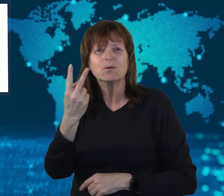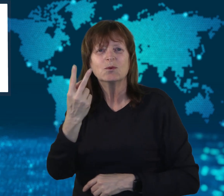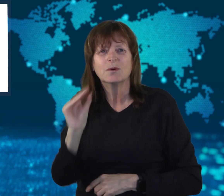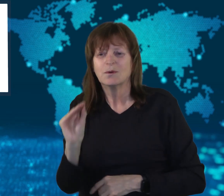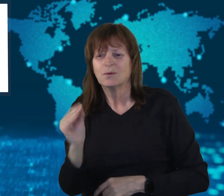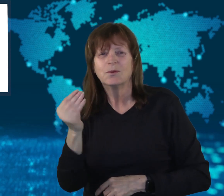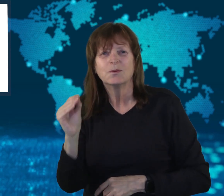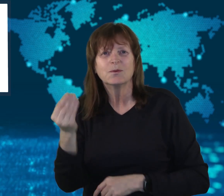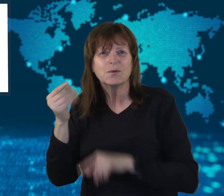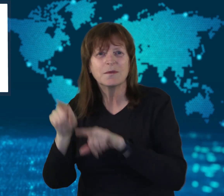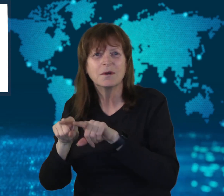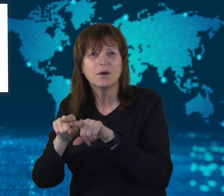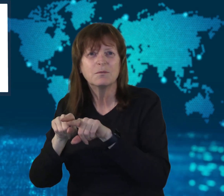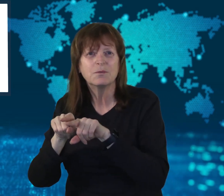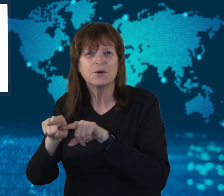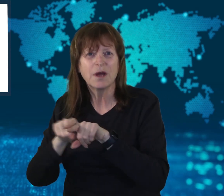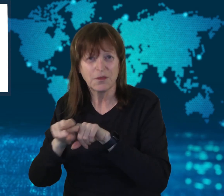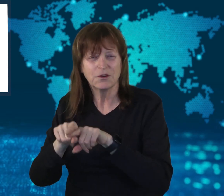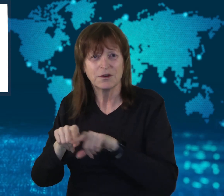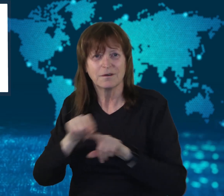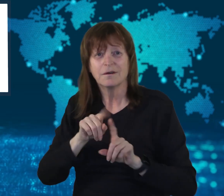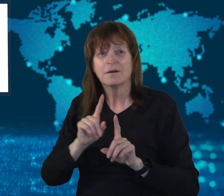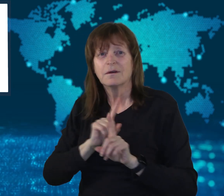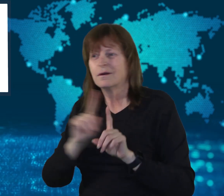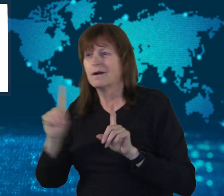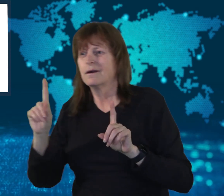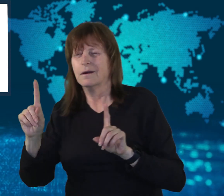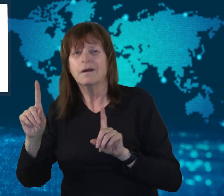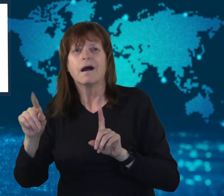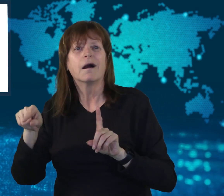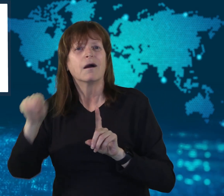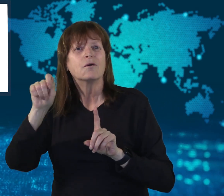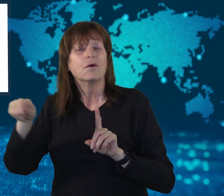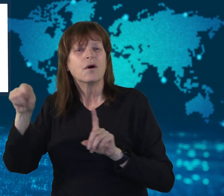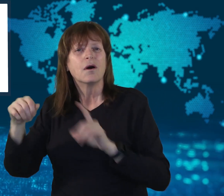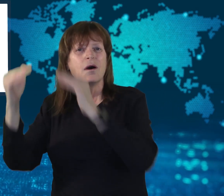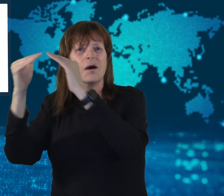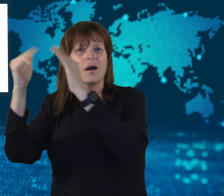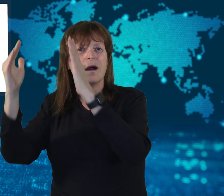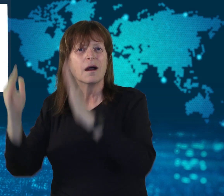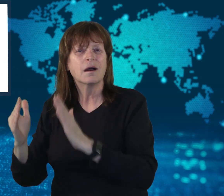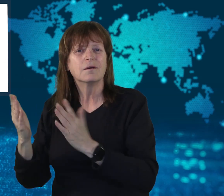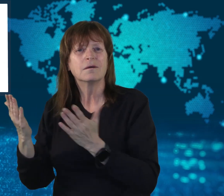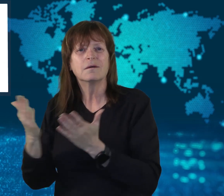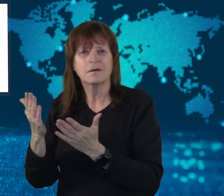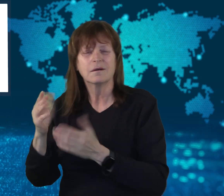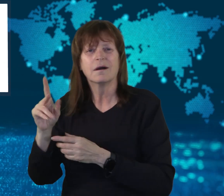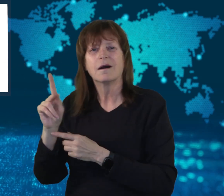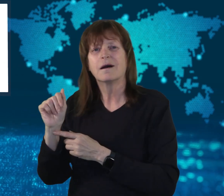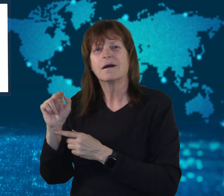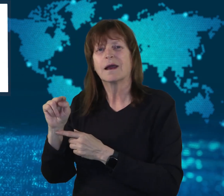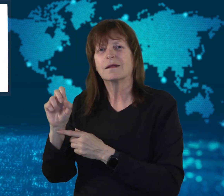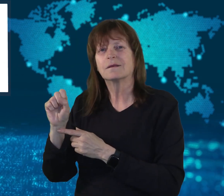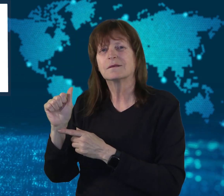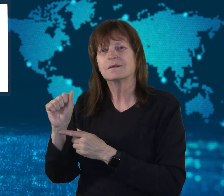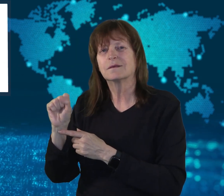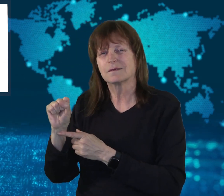At around 10pm at night, an 85-year- old white man, Andrew Lester,